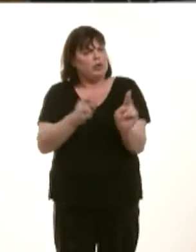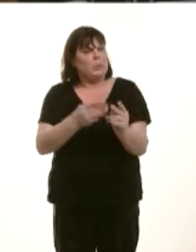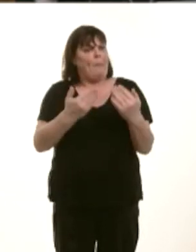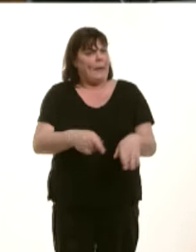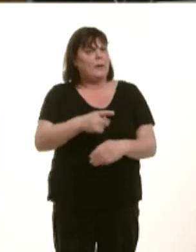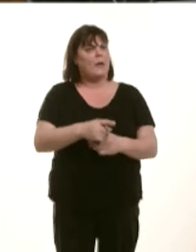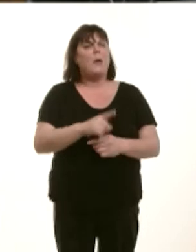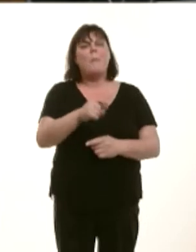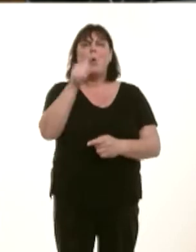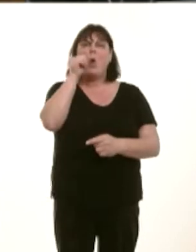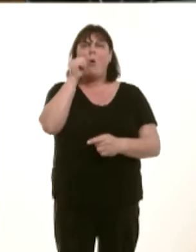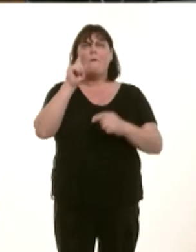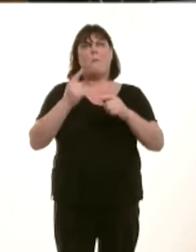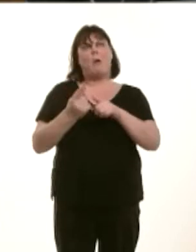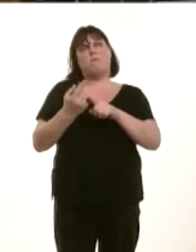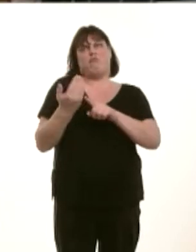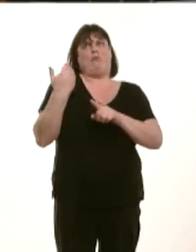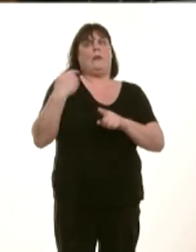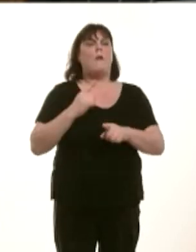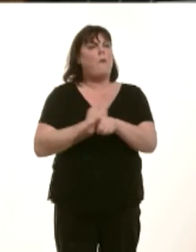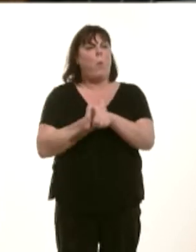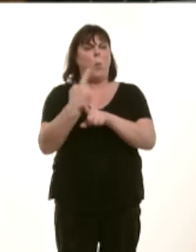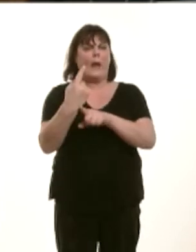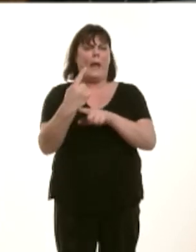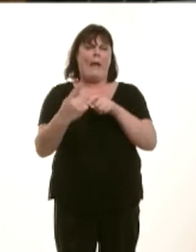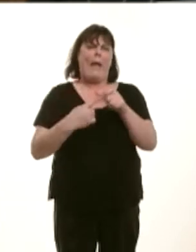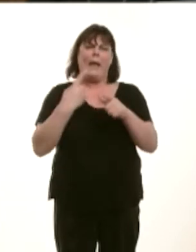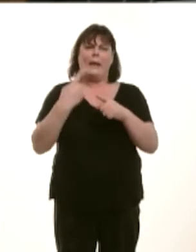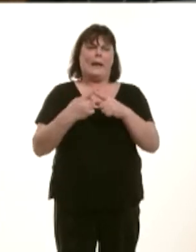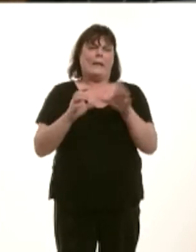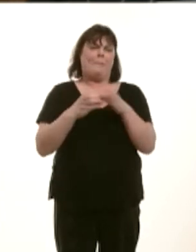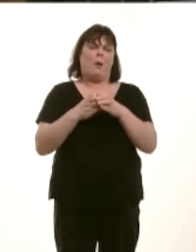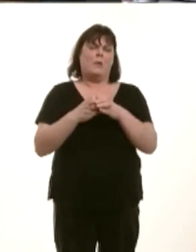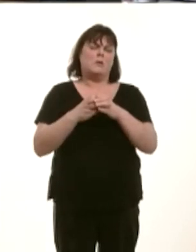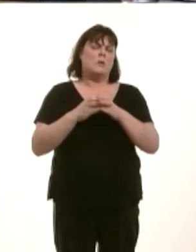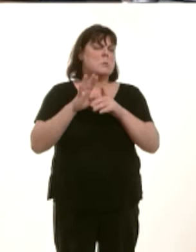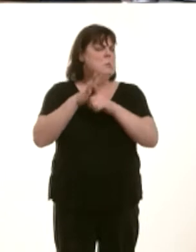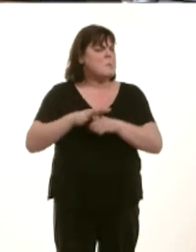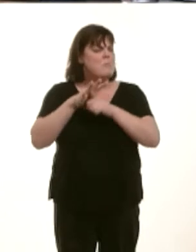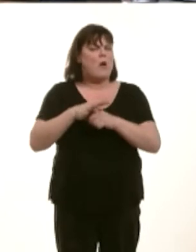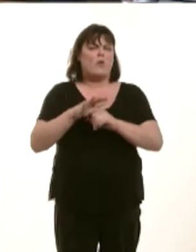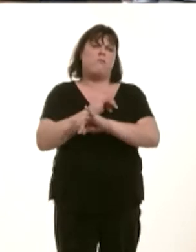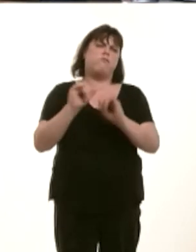around about a week, things were exceptionally difficult, and I thank NHS staff for the work that they did. Leanne Wood: Thereís been no increase in